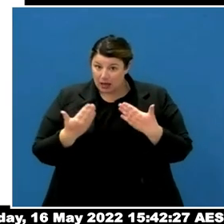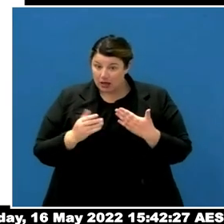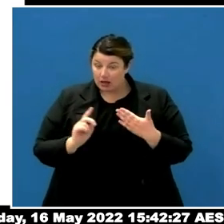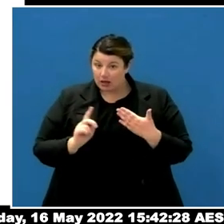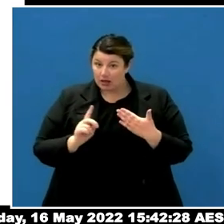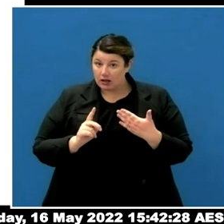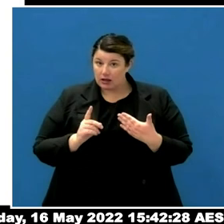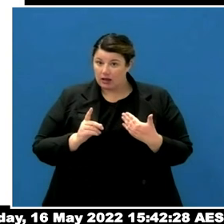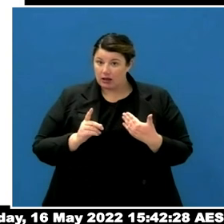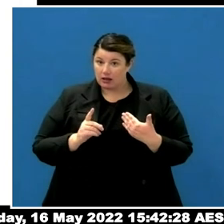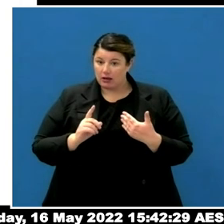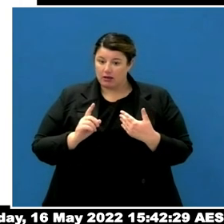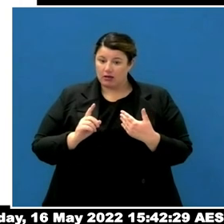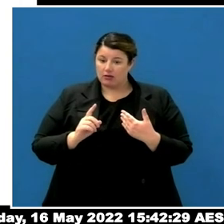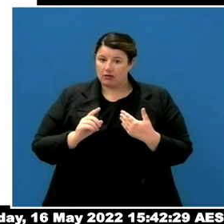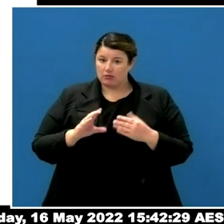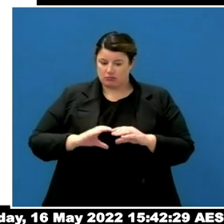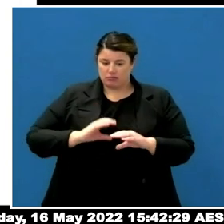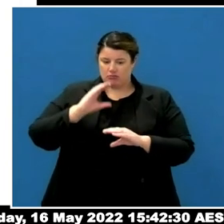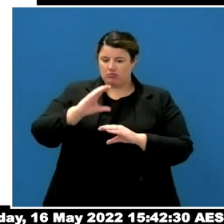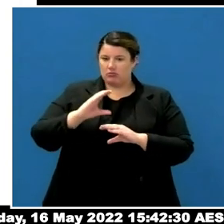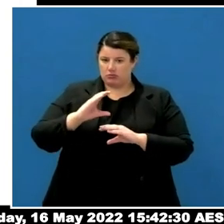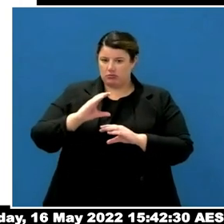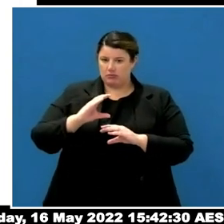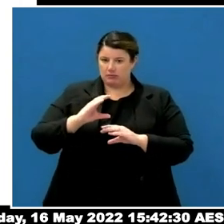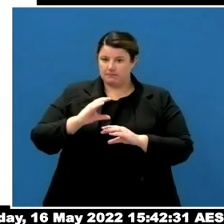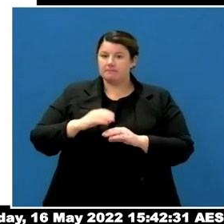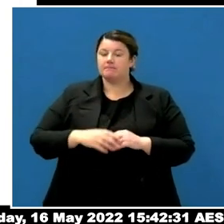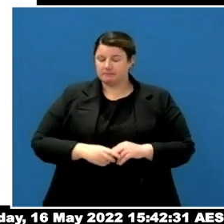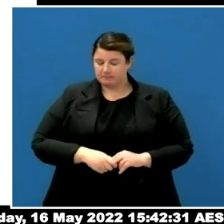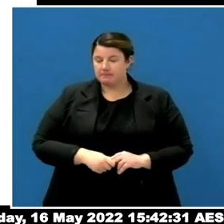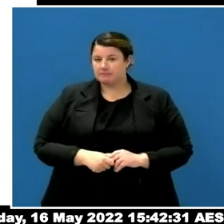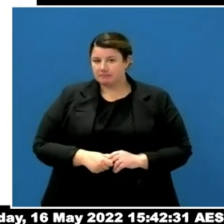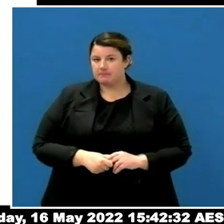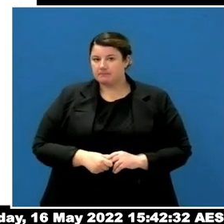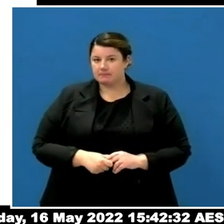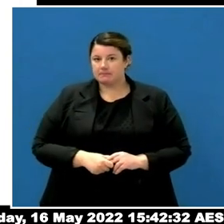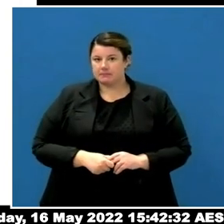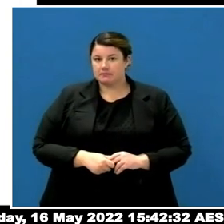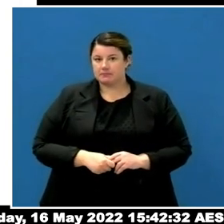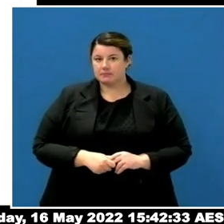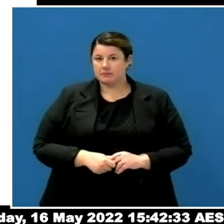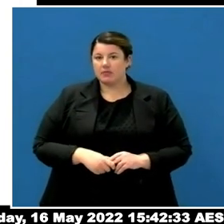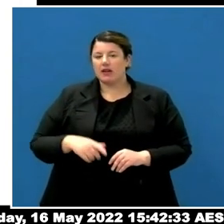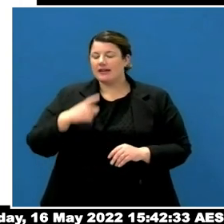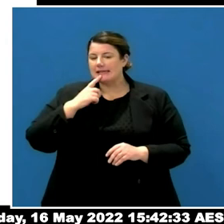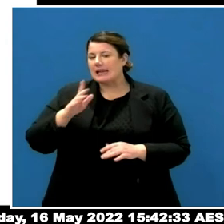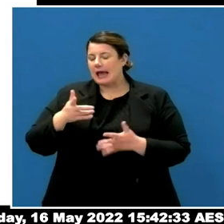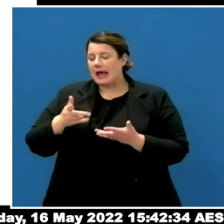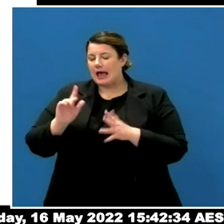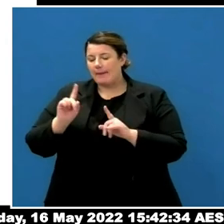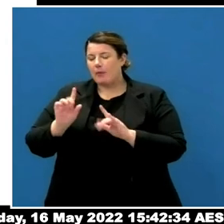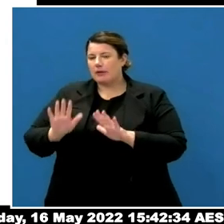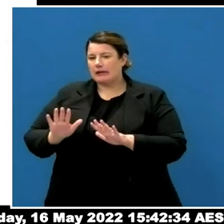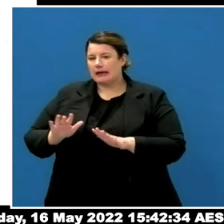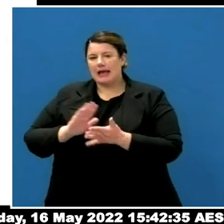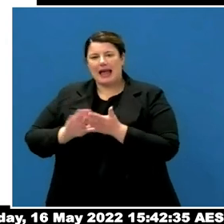Yes. And they inform you there's an HR investigation going on in regards to the incident that occurred. SUZIE: Yes.